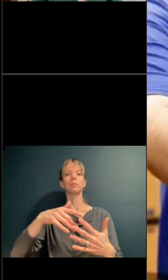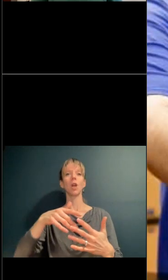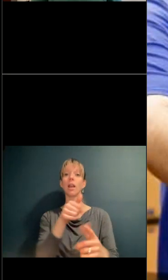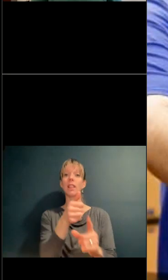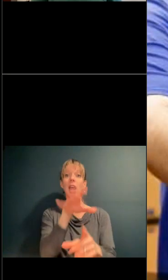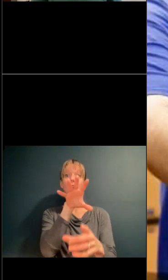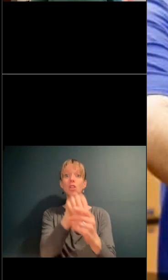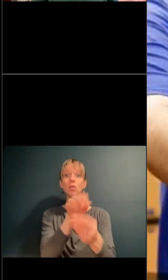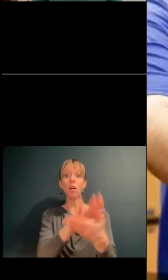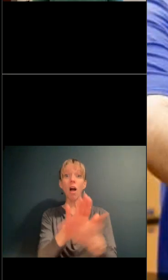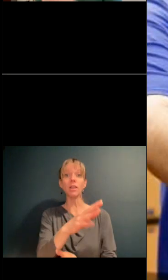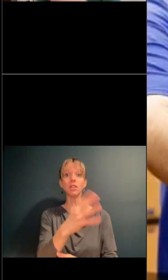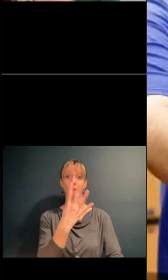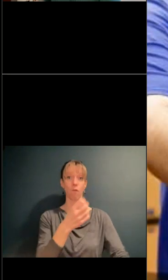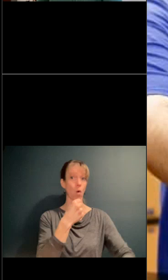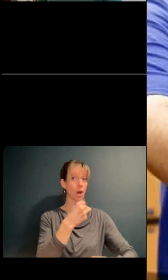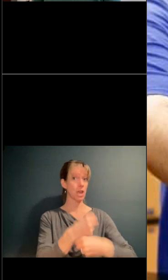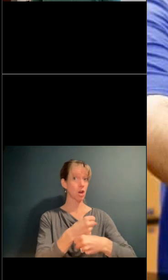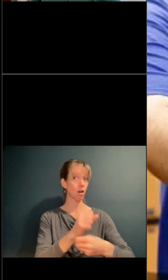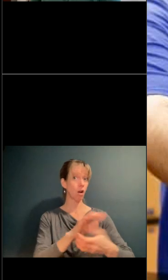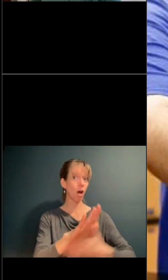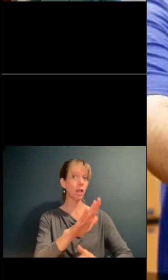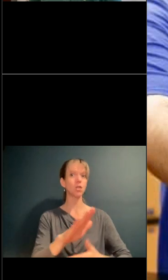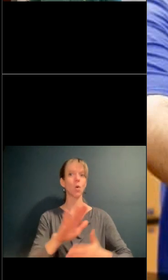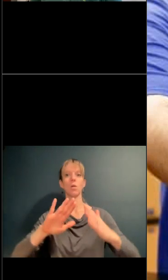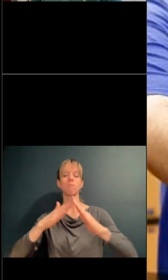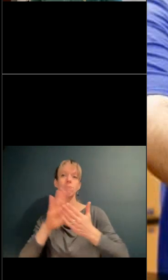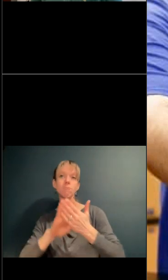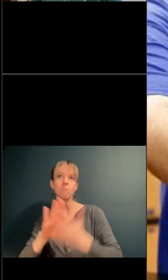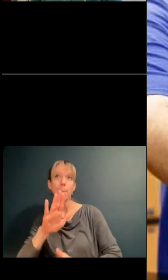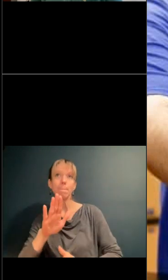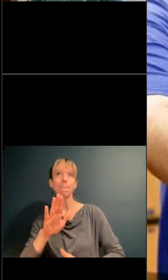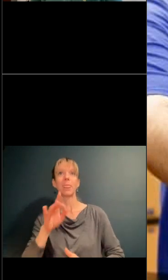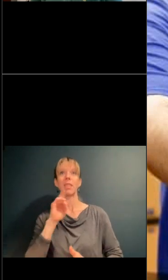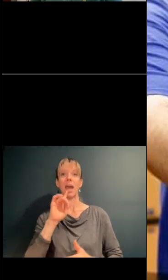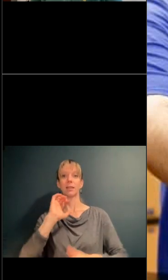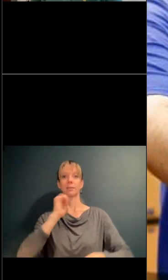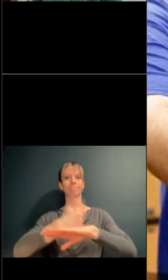four-year colleges, community college programs that exist all throughout Montana?